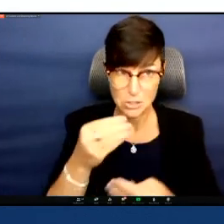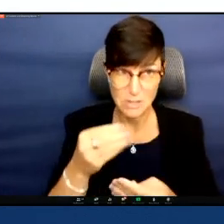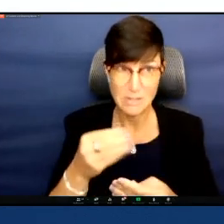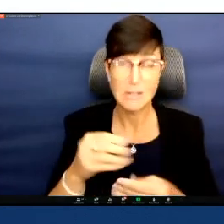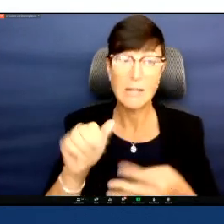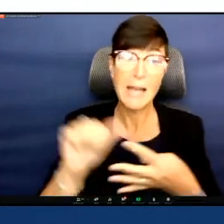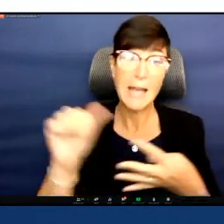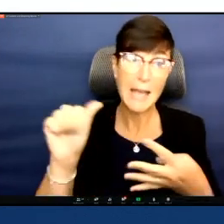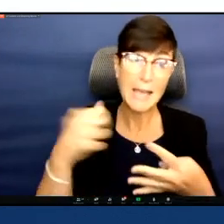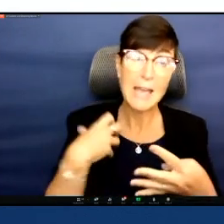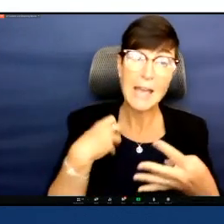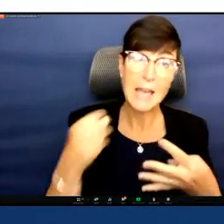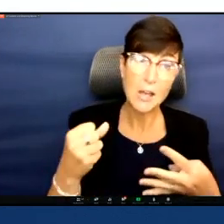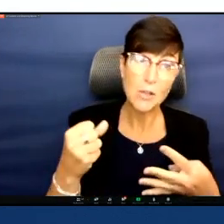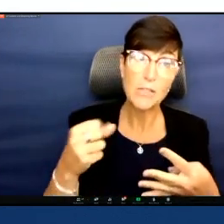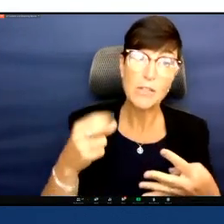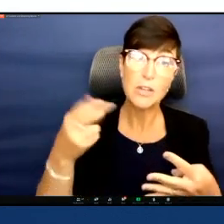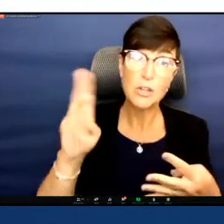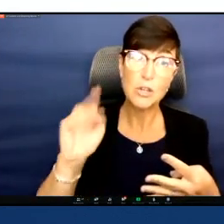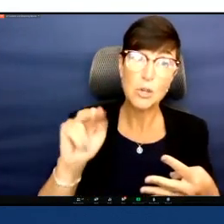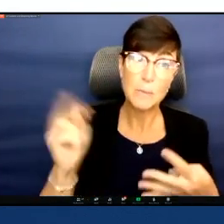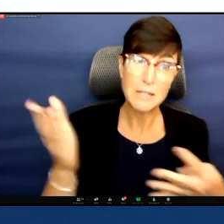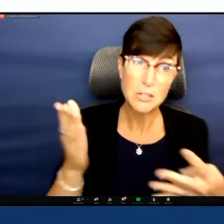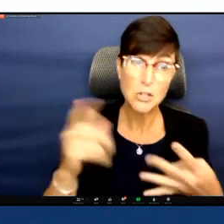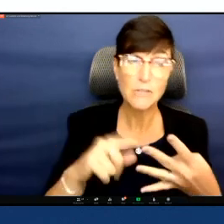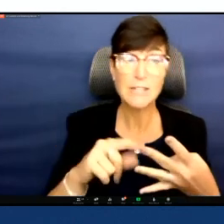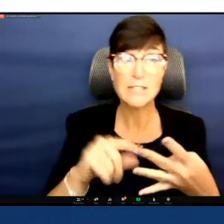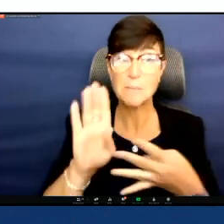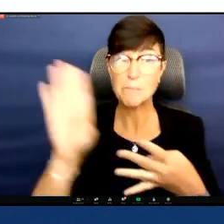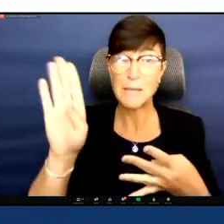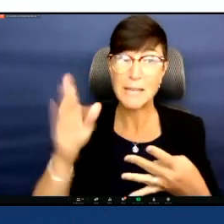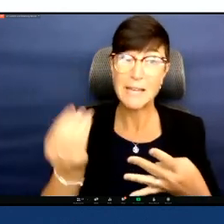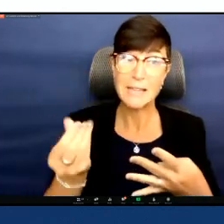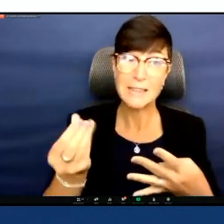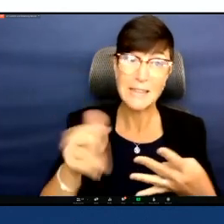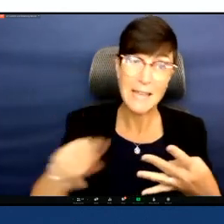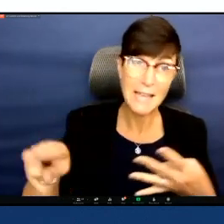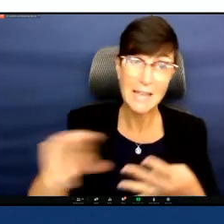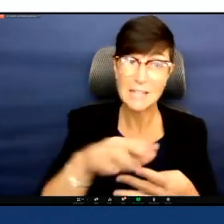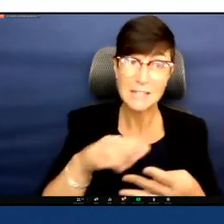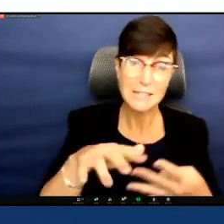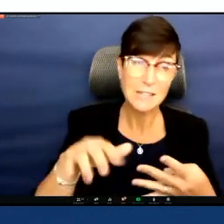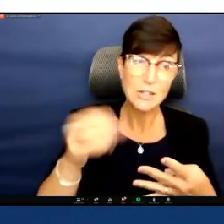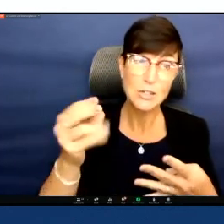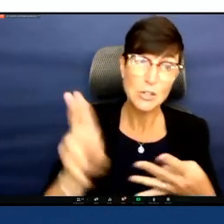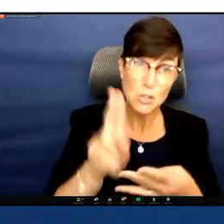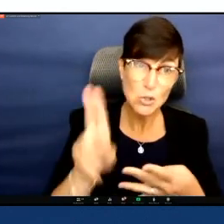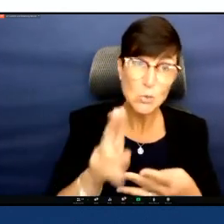Land use, development and transportation, general government and support services.